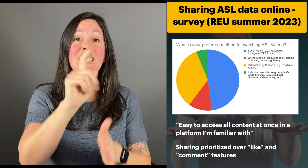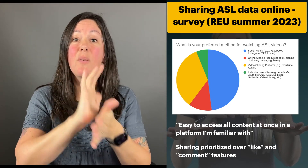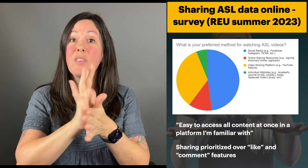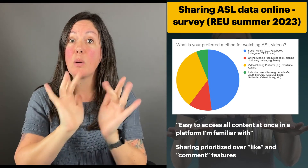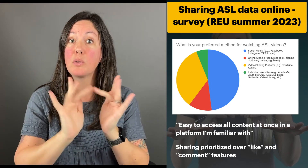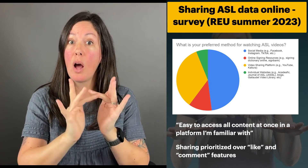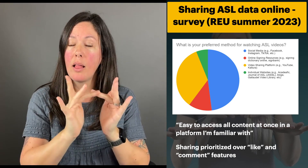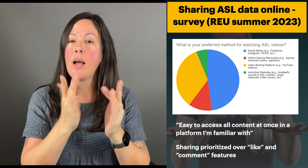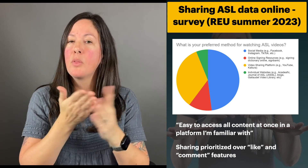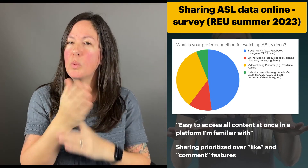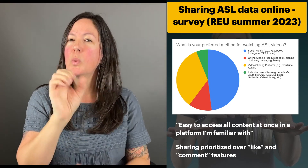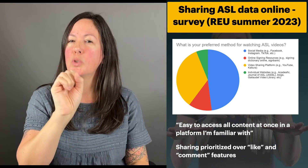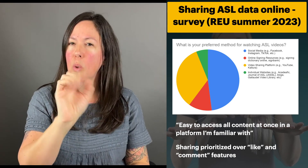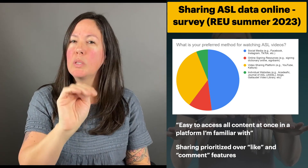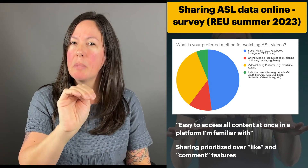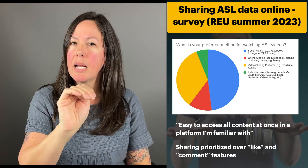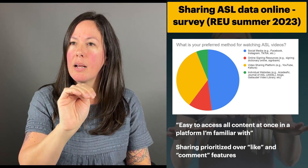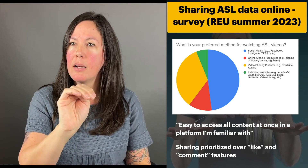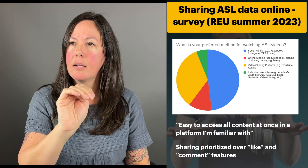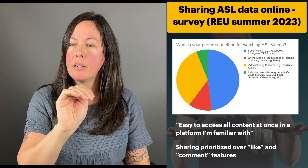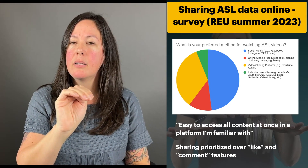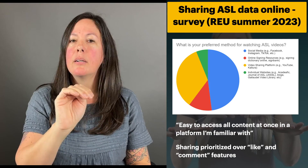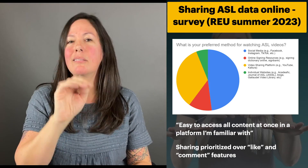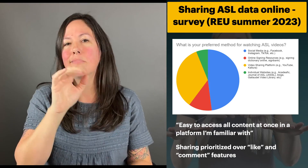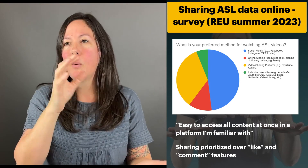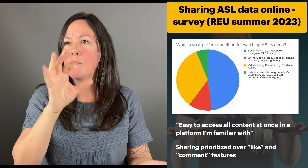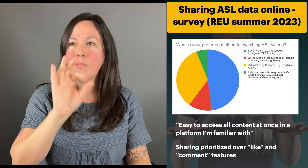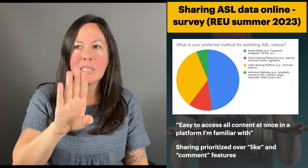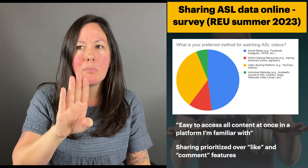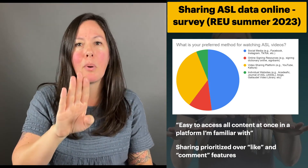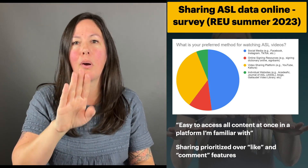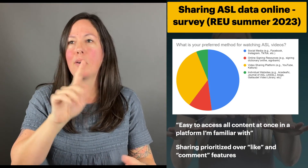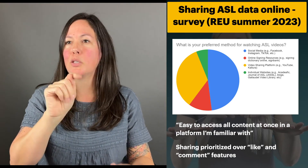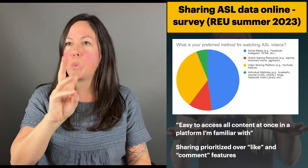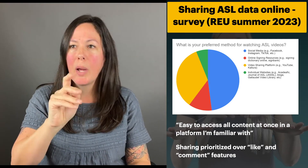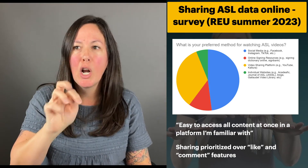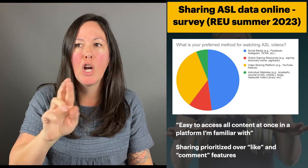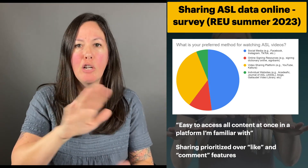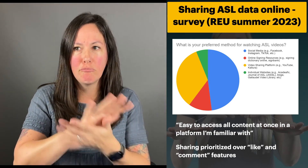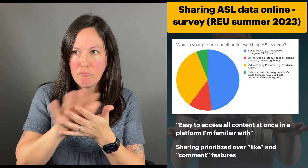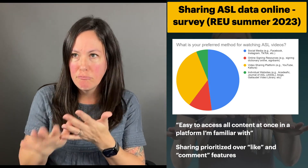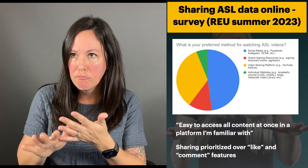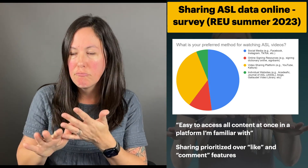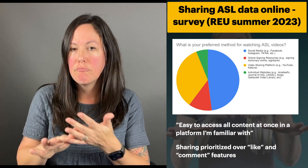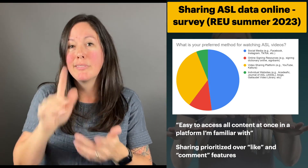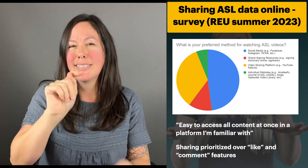overall the people who responded to that survey said that mostly how they found